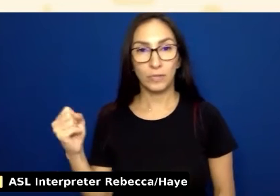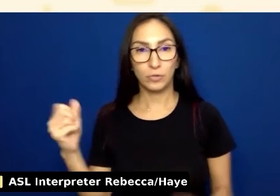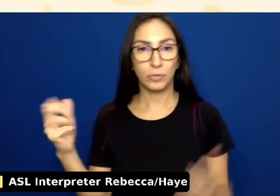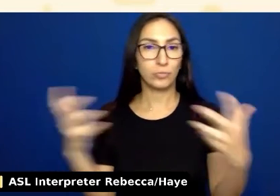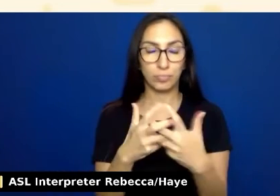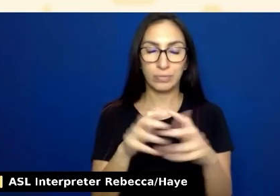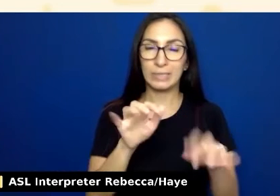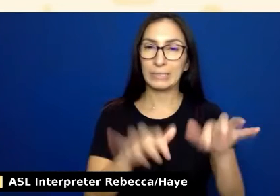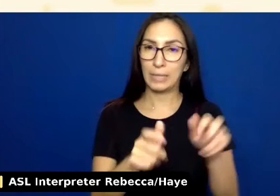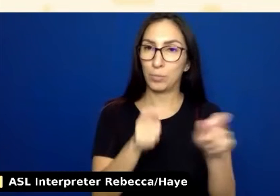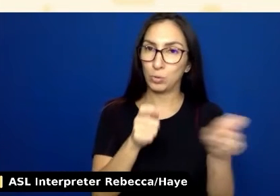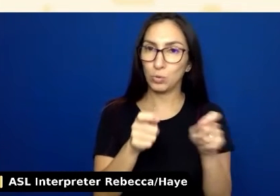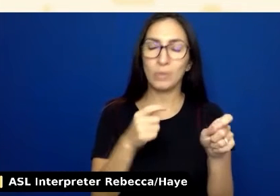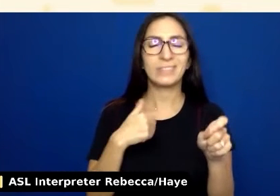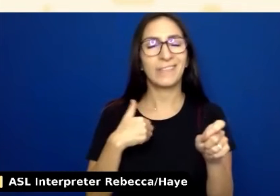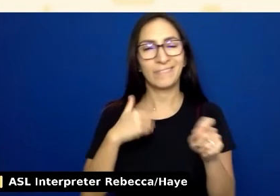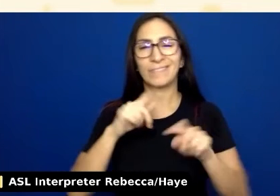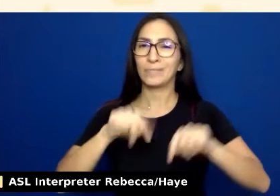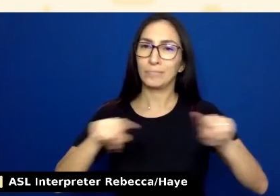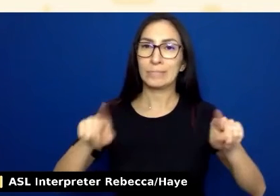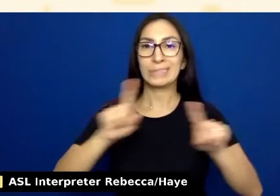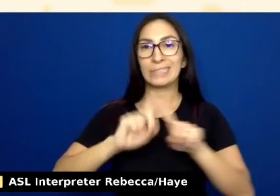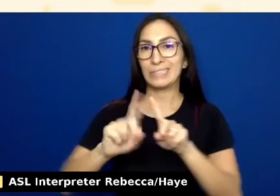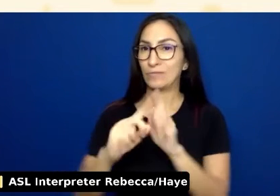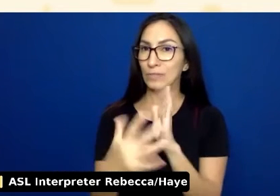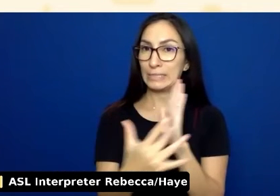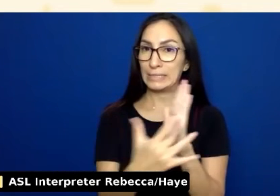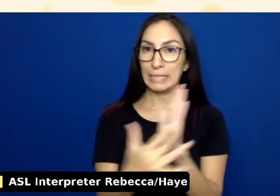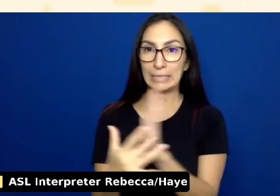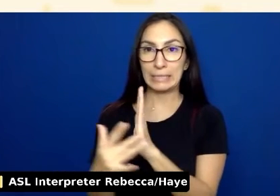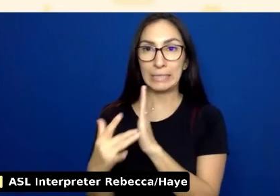the different techniques that are mentioned in the ARIA specification,